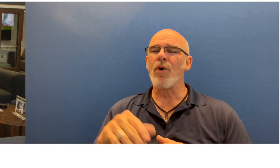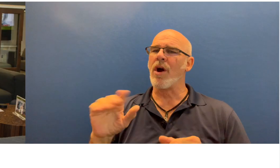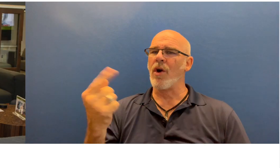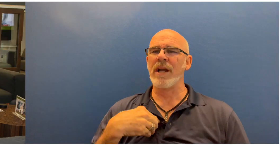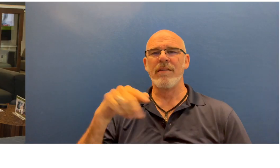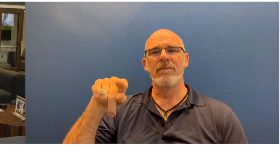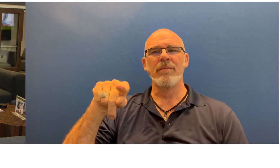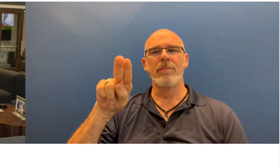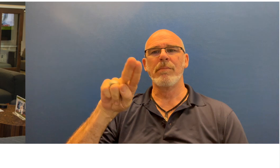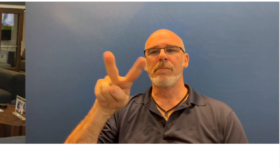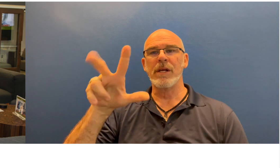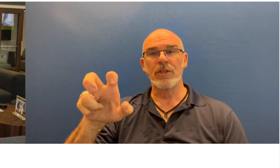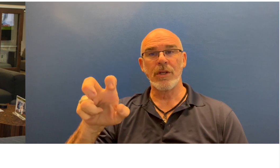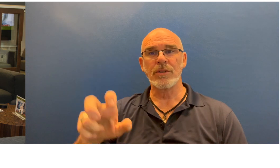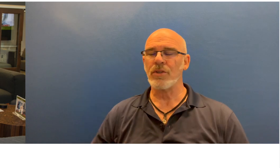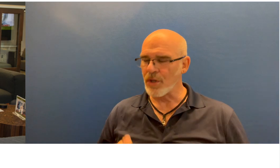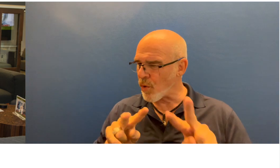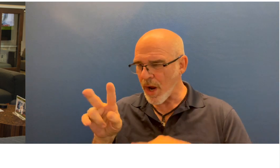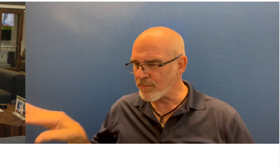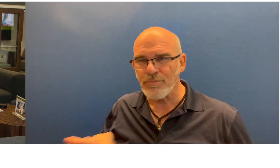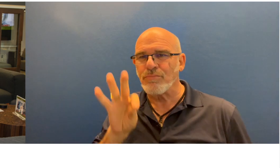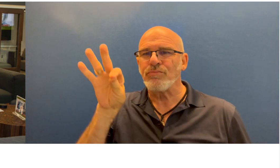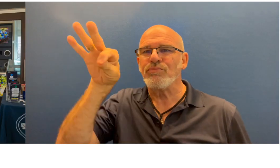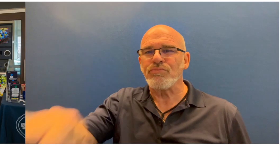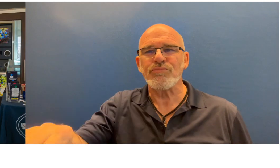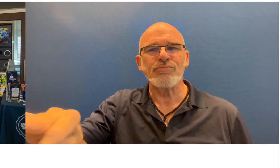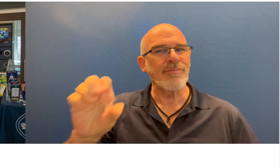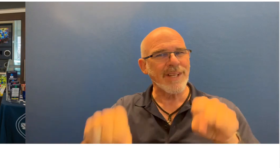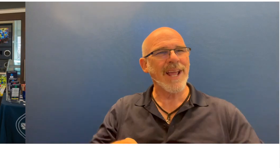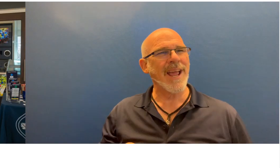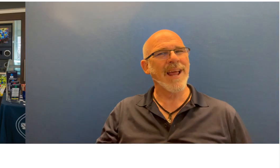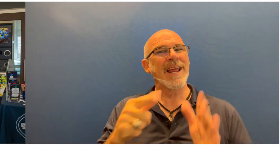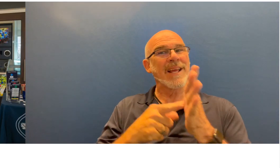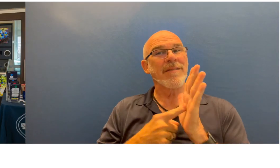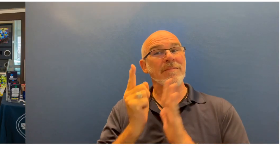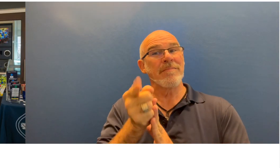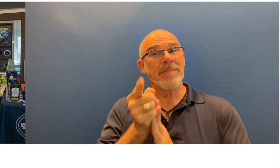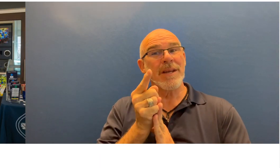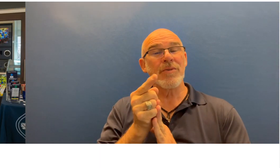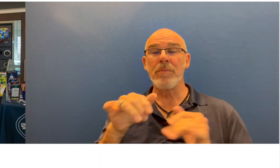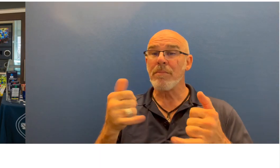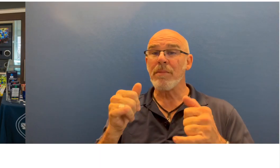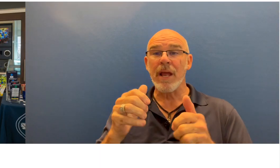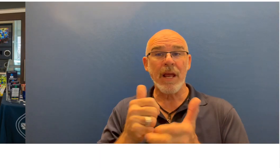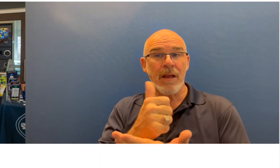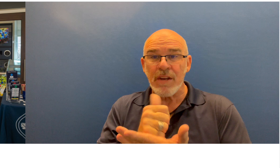And so you can go in and put in your own piece, while you do that, you could take a minute to play a little video game that we have there for free.